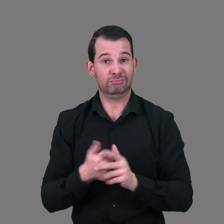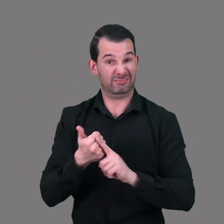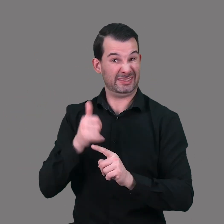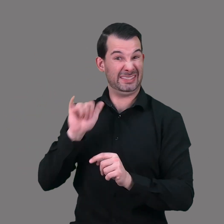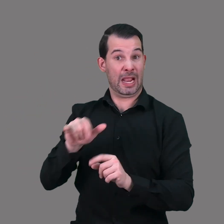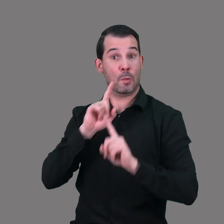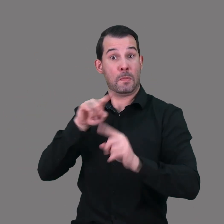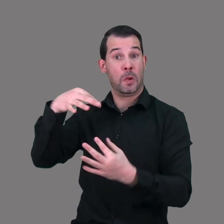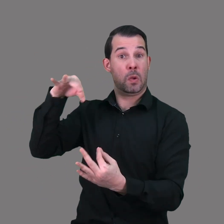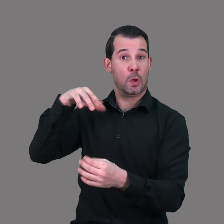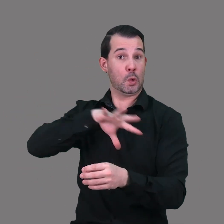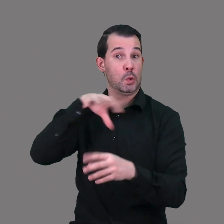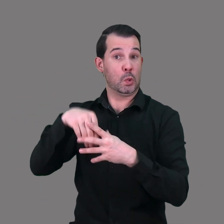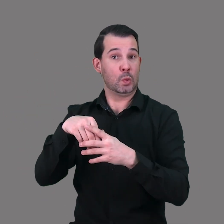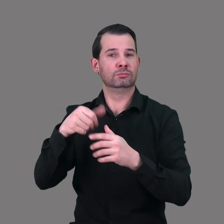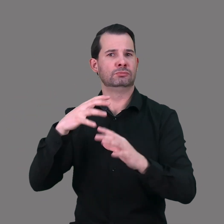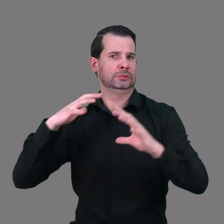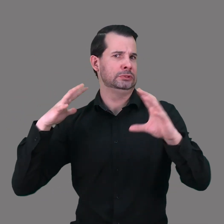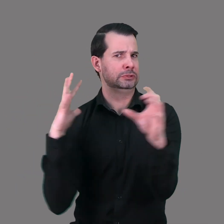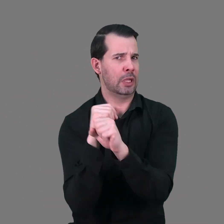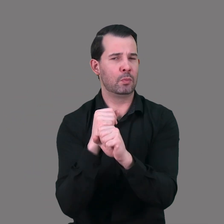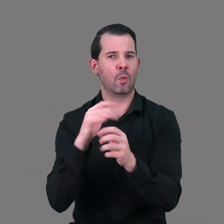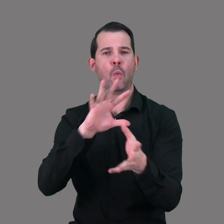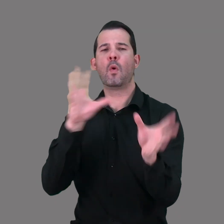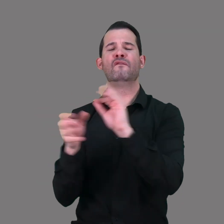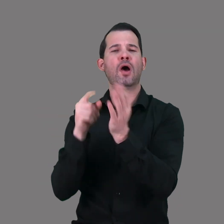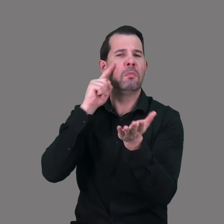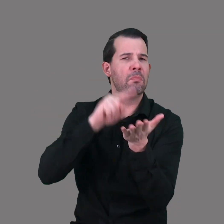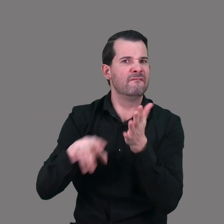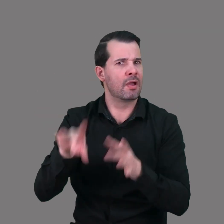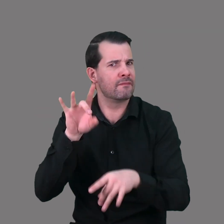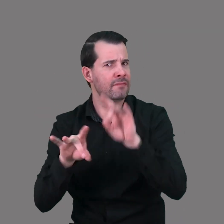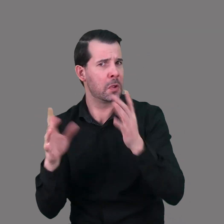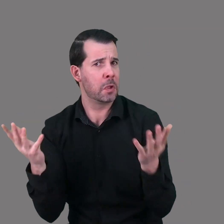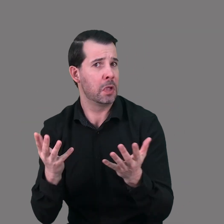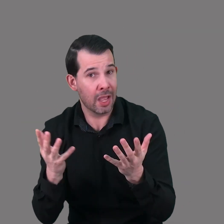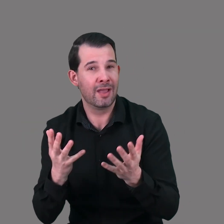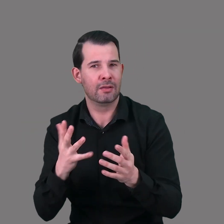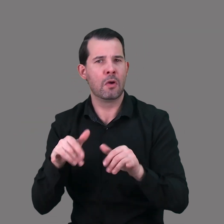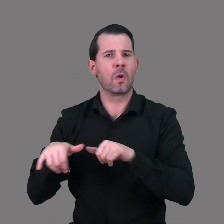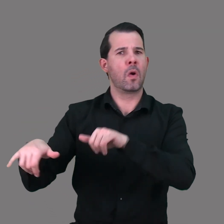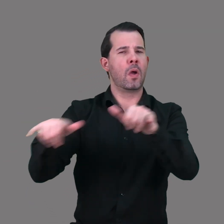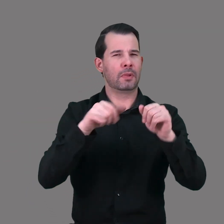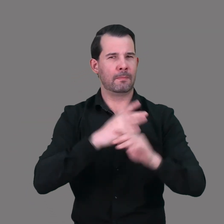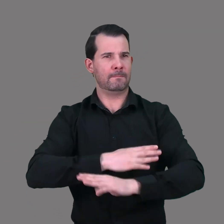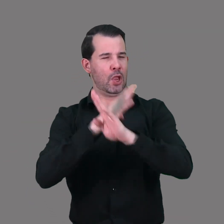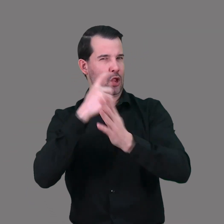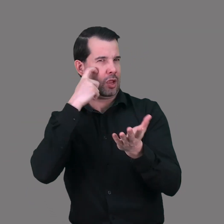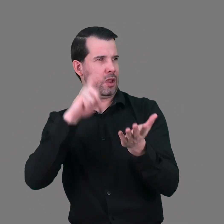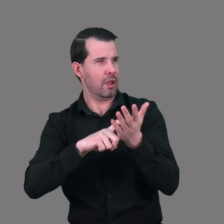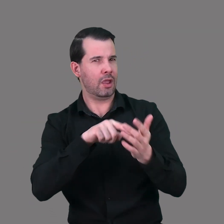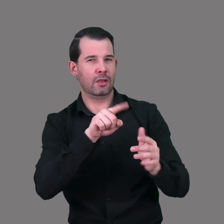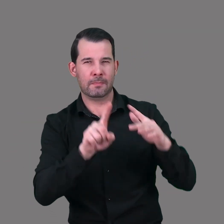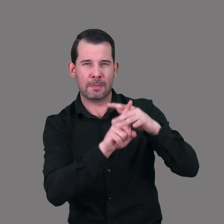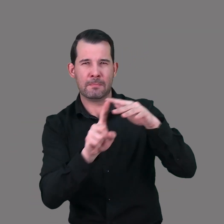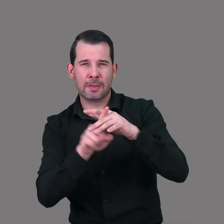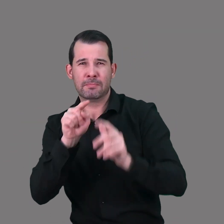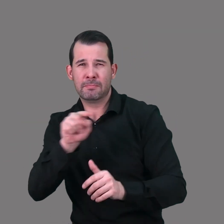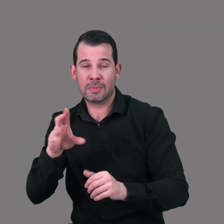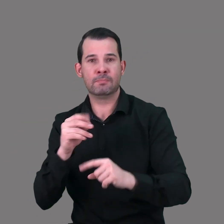This report includes a summary of the overall audit findings, common barriers,